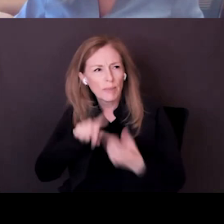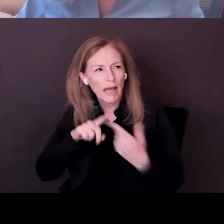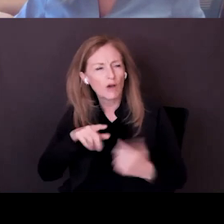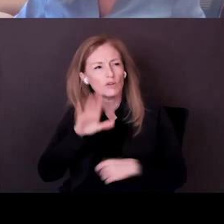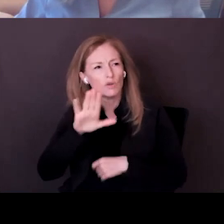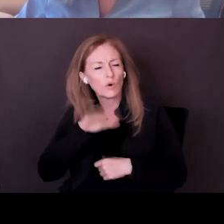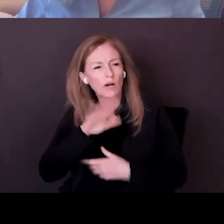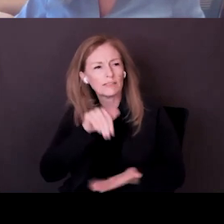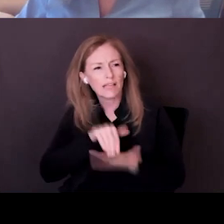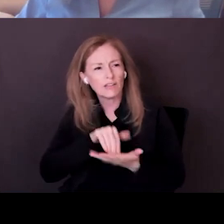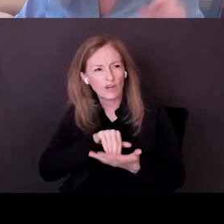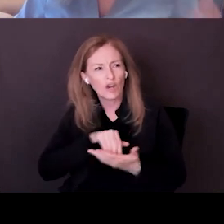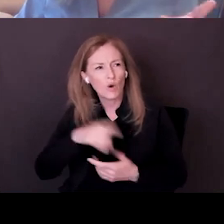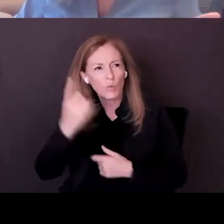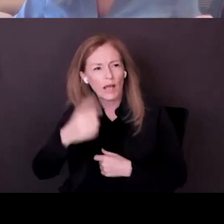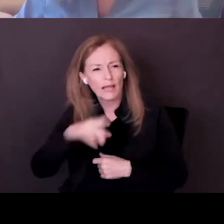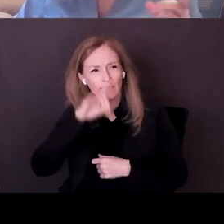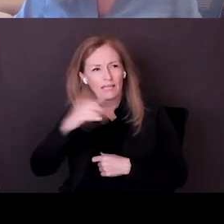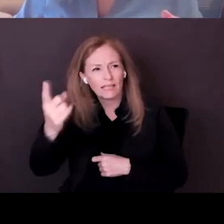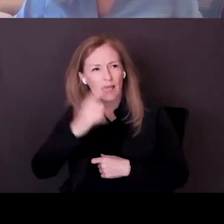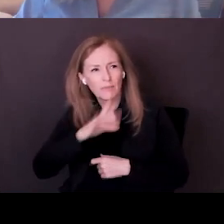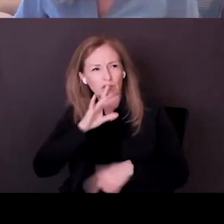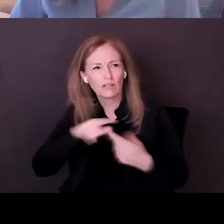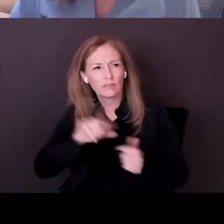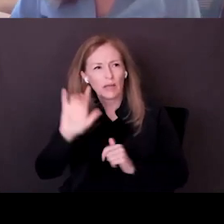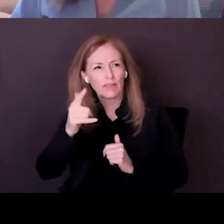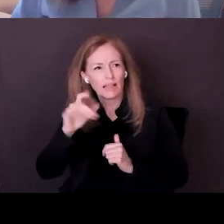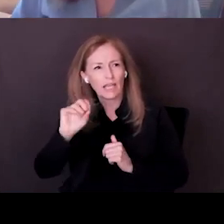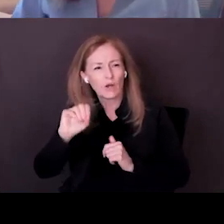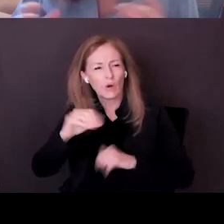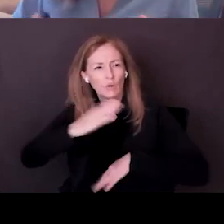ABOUT A LEGO TABLE. IT WAS IN THAT MOMENT THAT THE VISION THAT